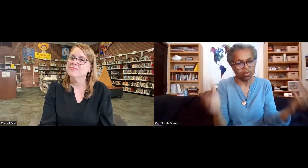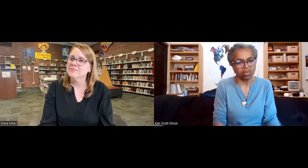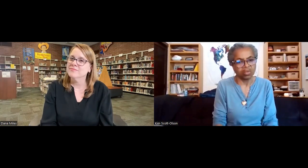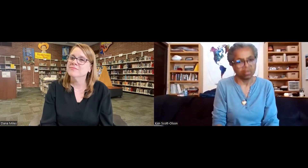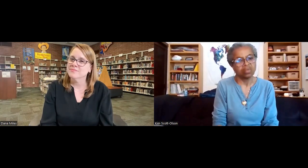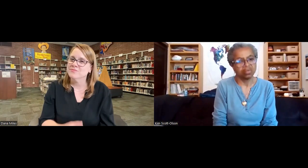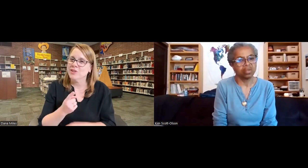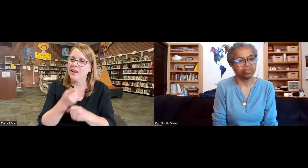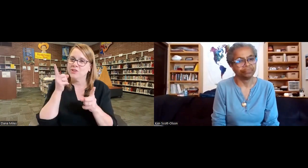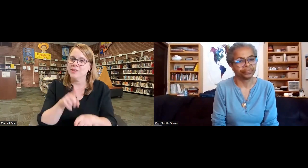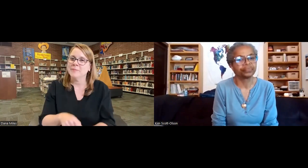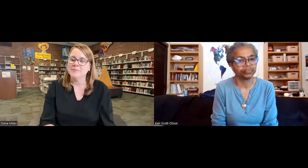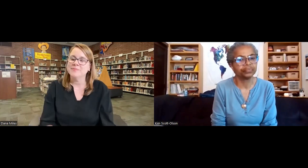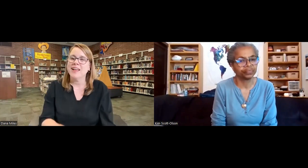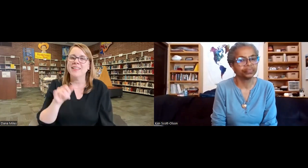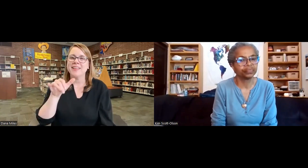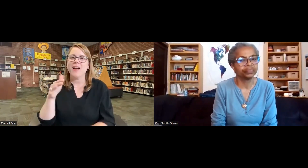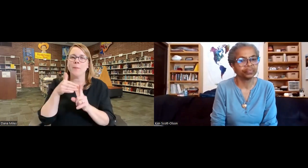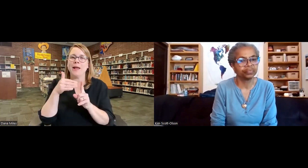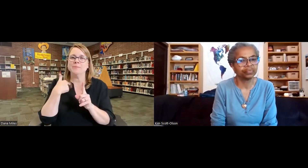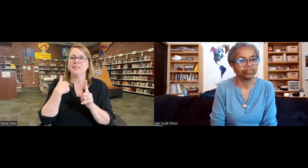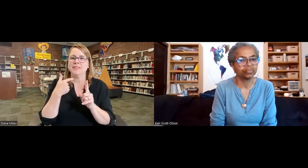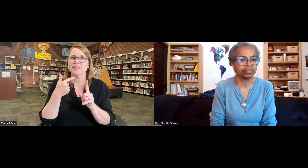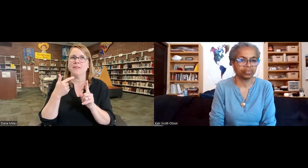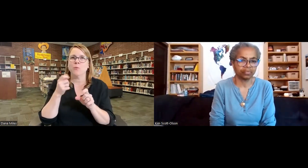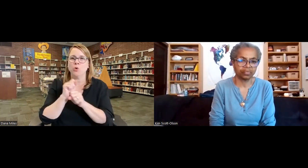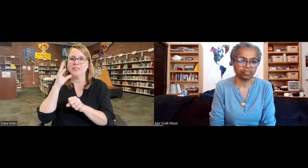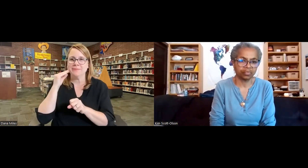There is so much potential, they need to be witness to that. Right, I agree.